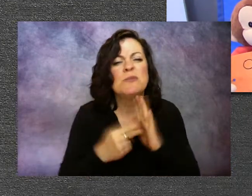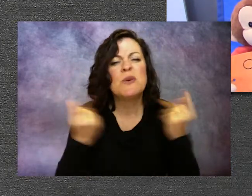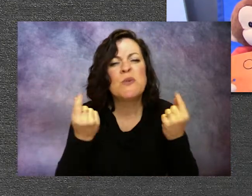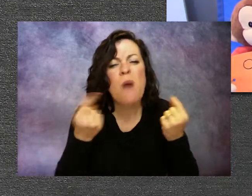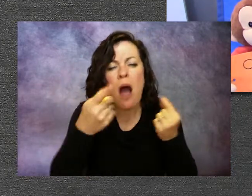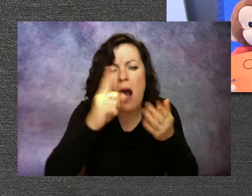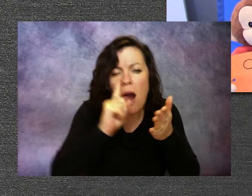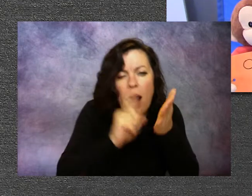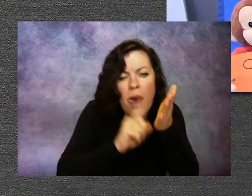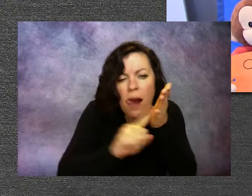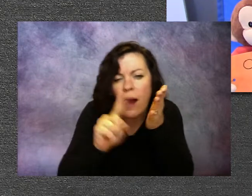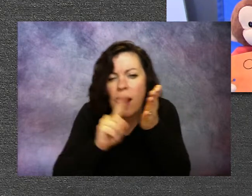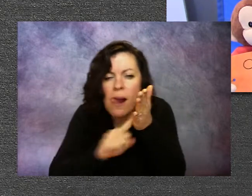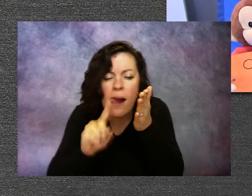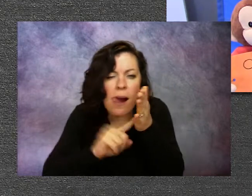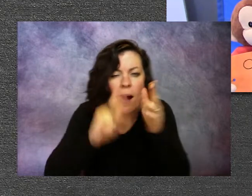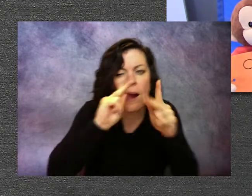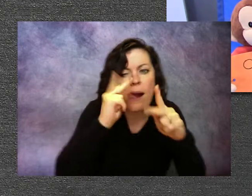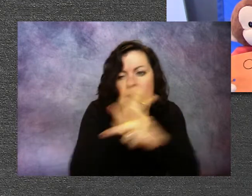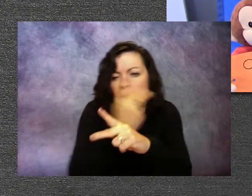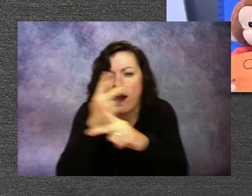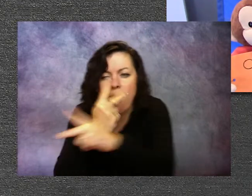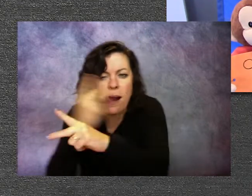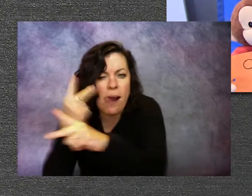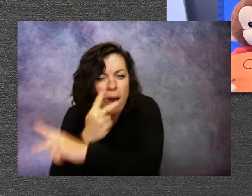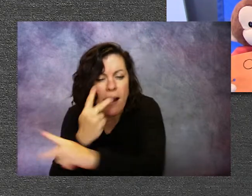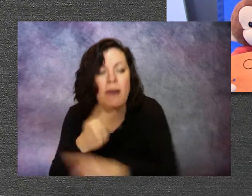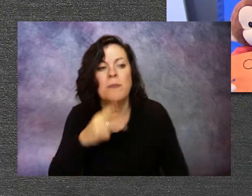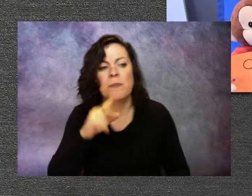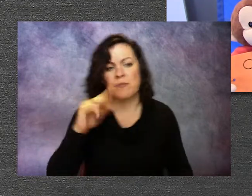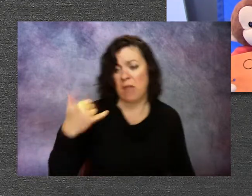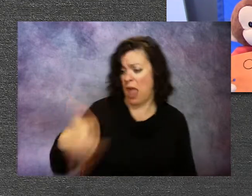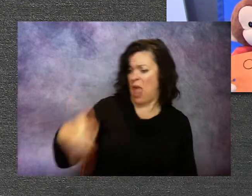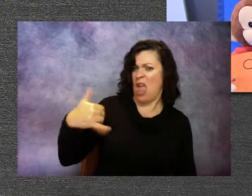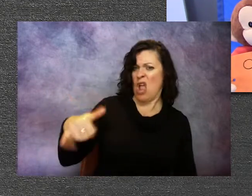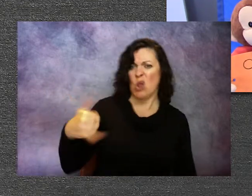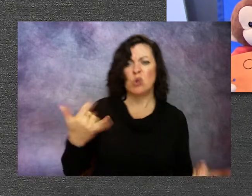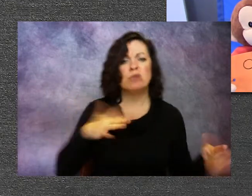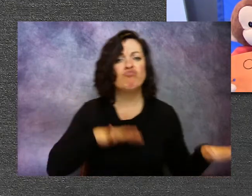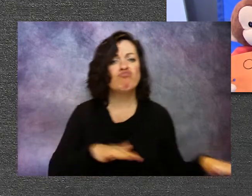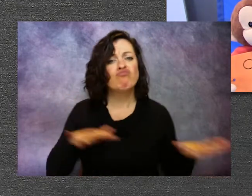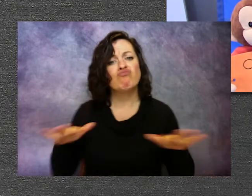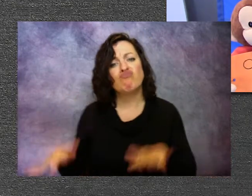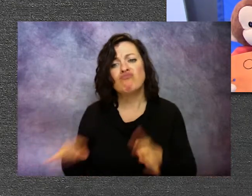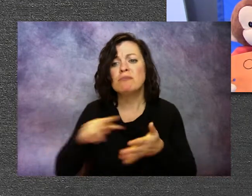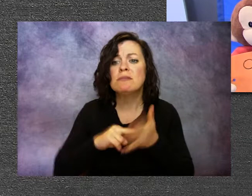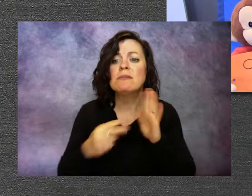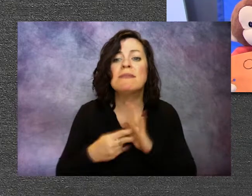And then, hang loose is a really neat word that comes from Hawaii, from the surfer community there.